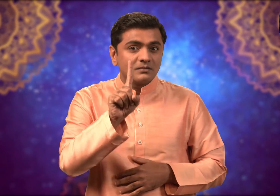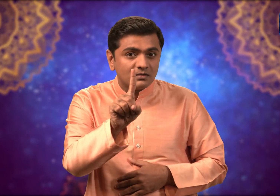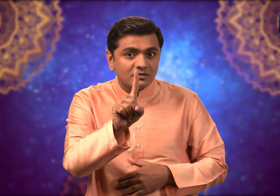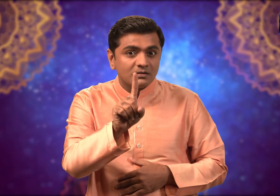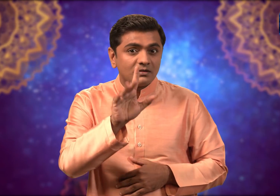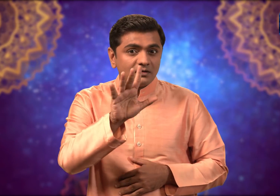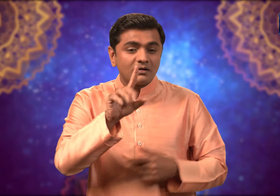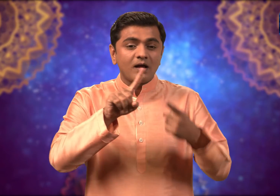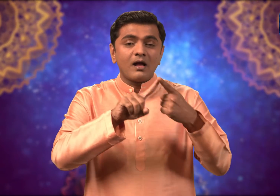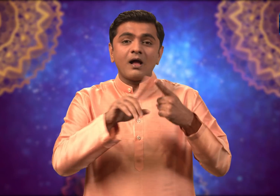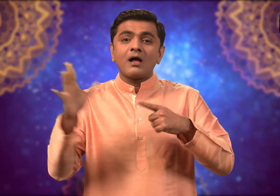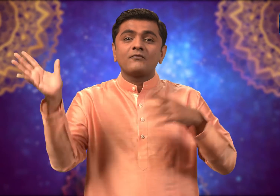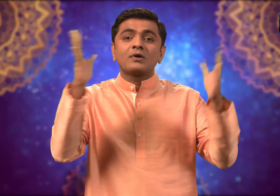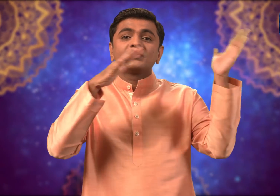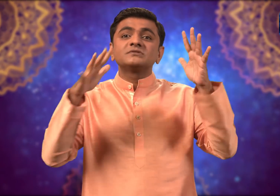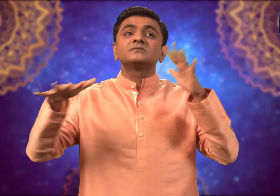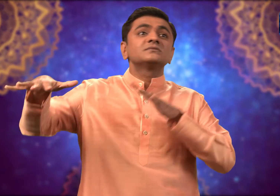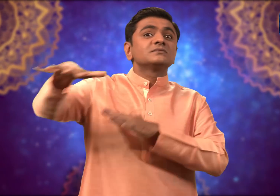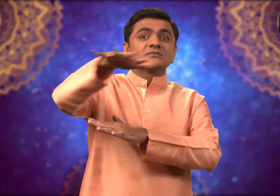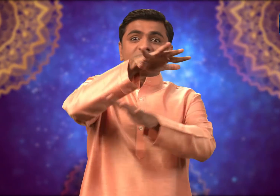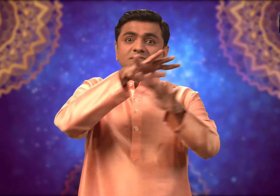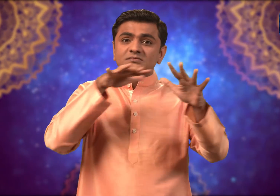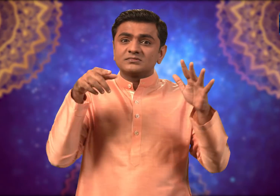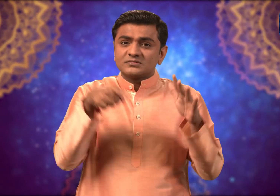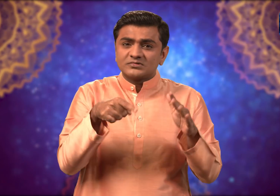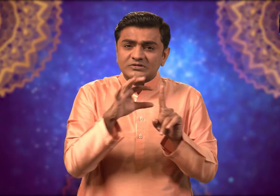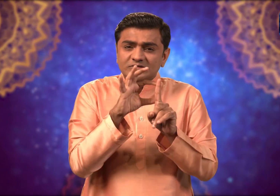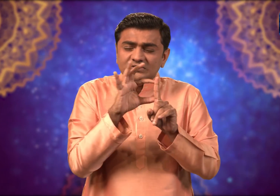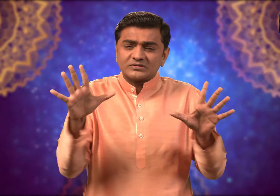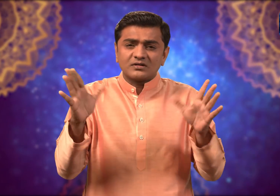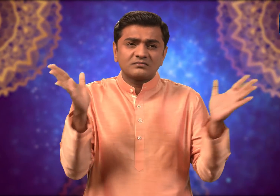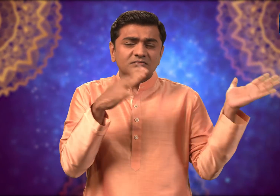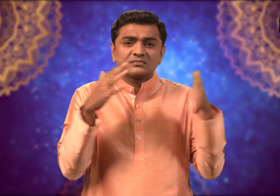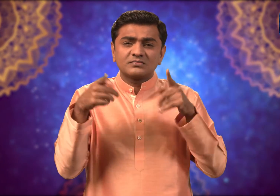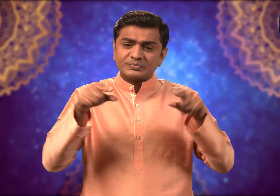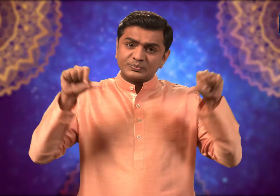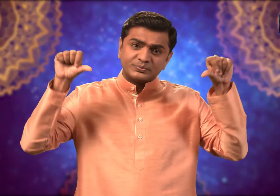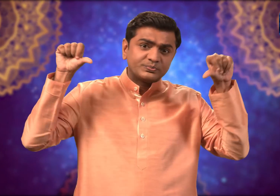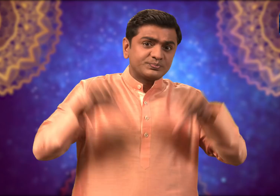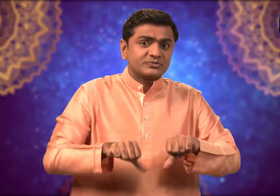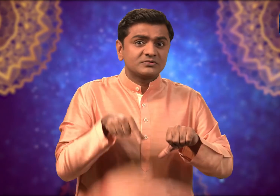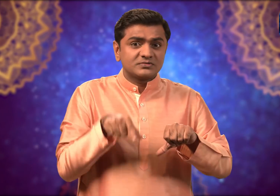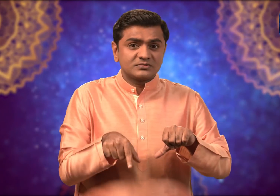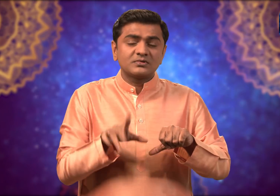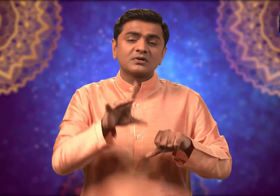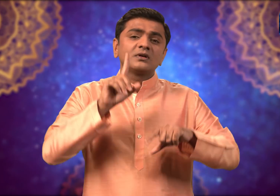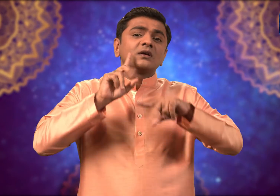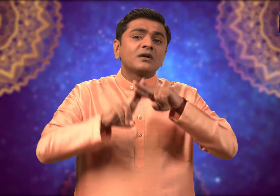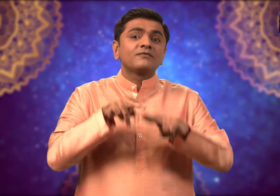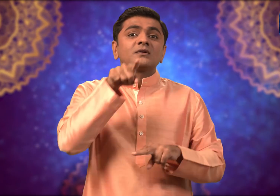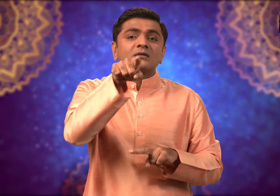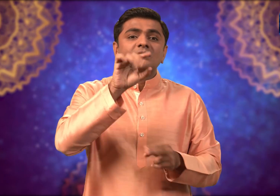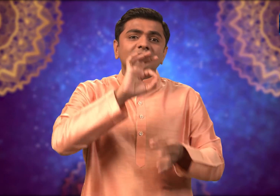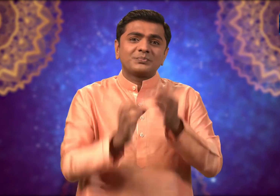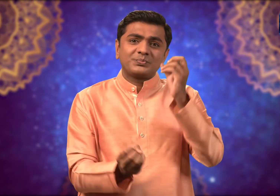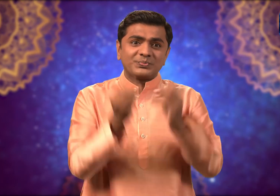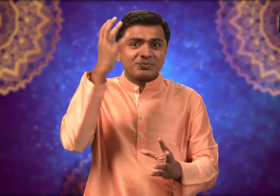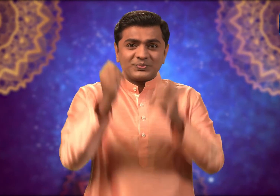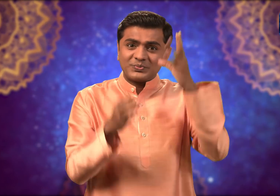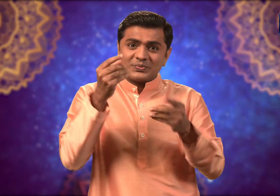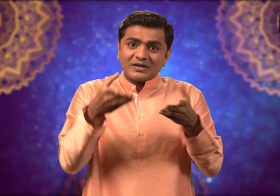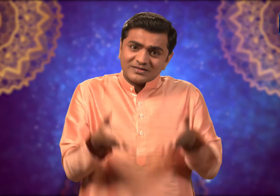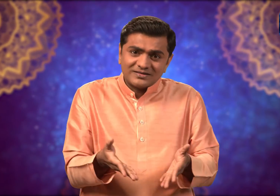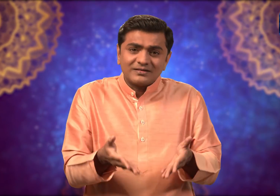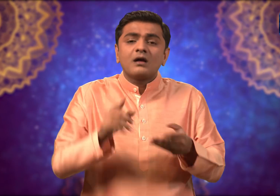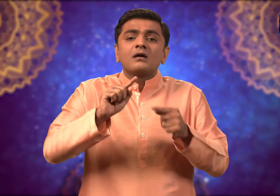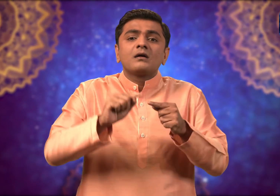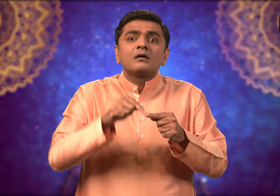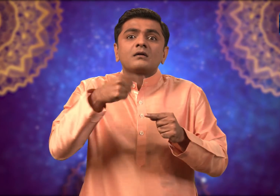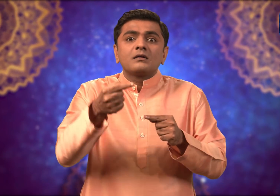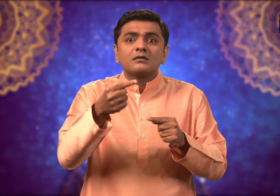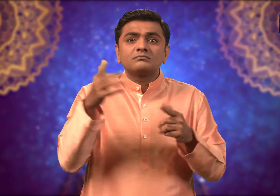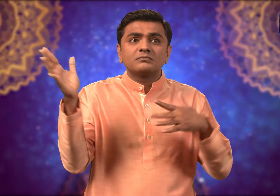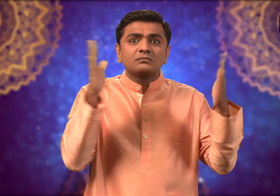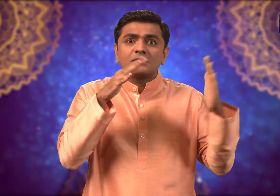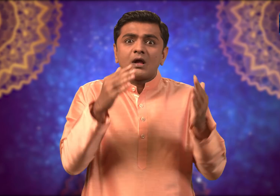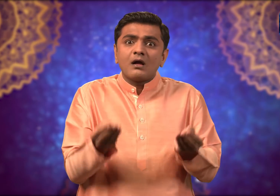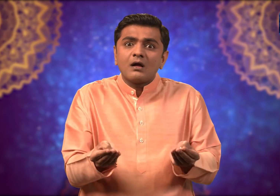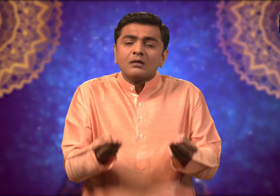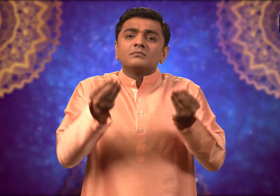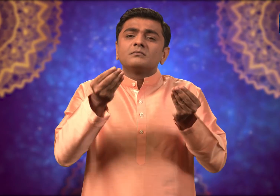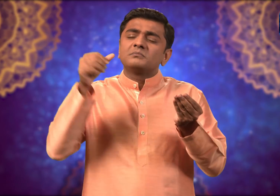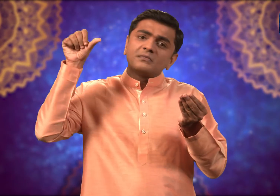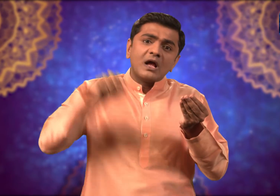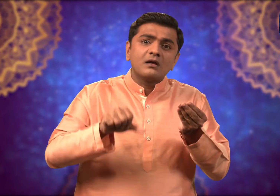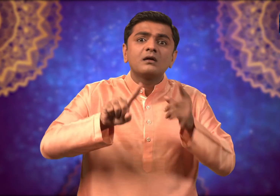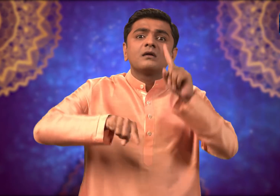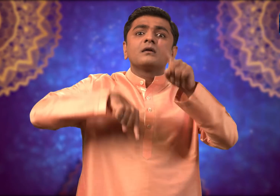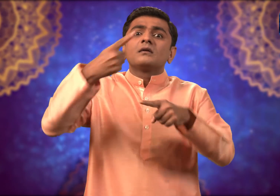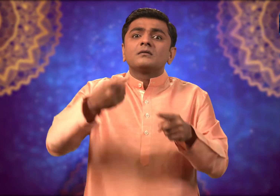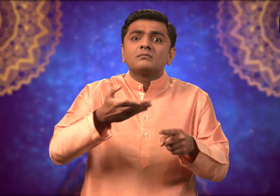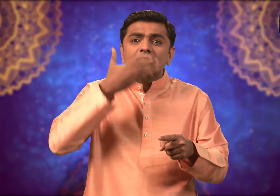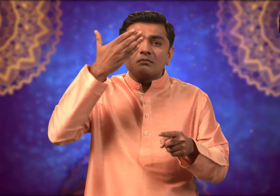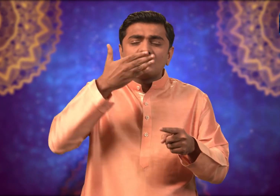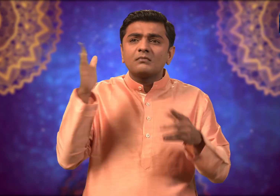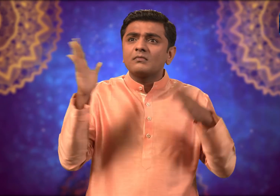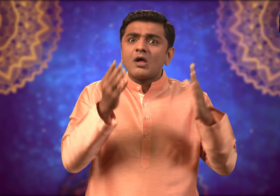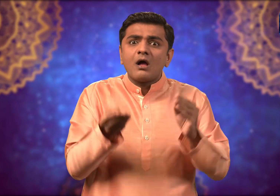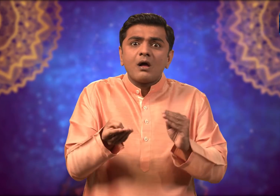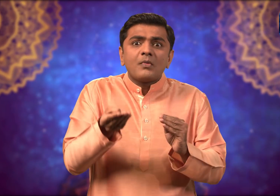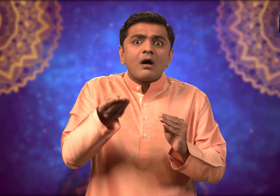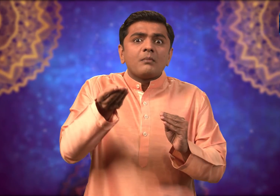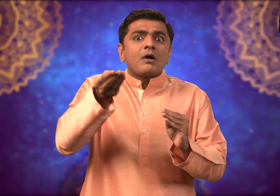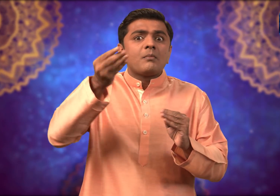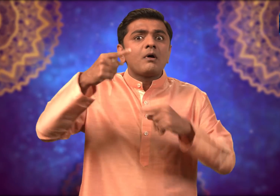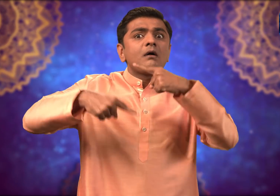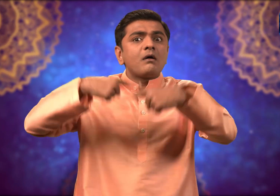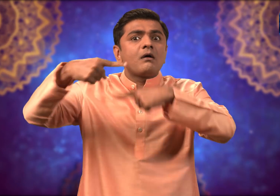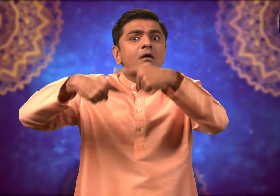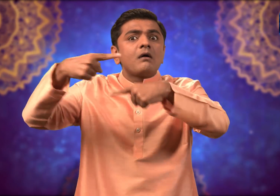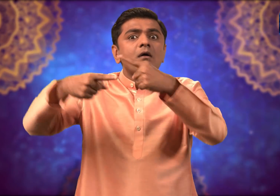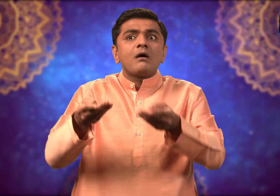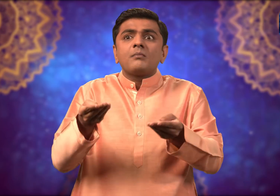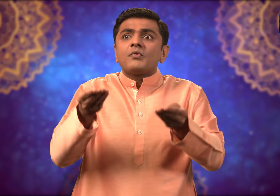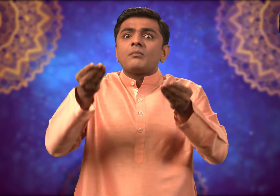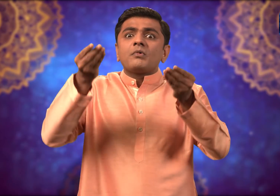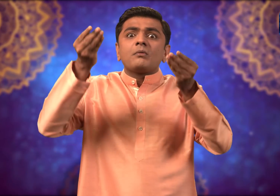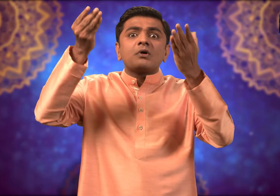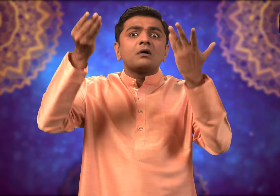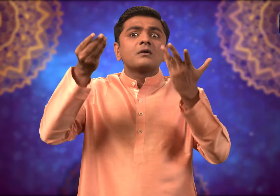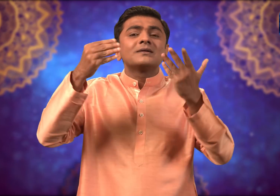Our environment is in grave danger. If you burst crackers, pollution levels will keep rising day by day.